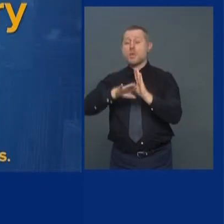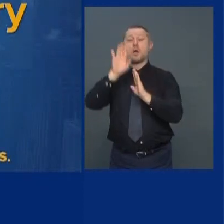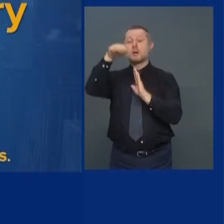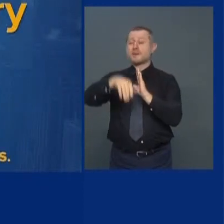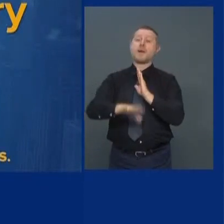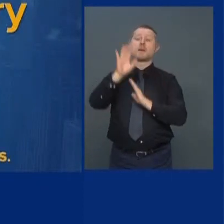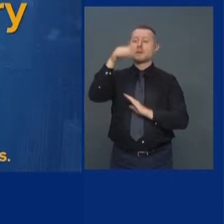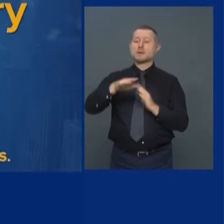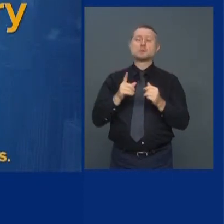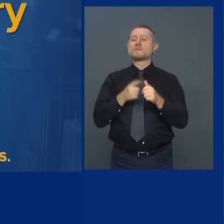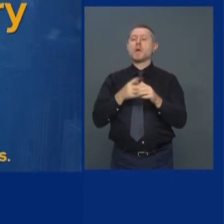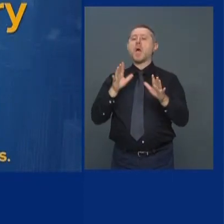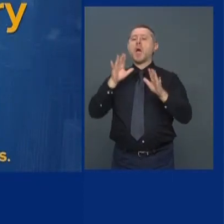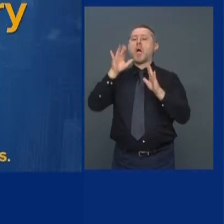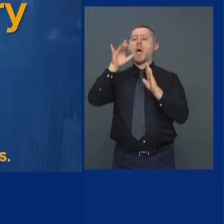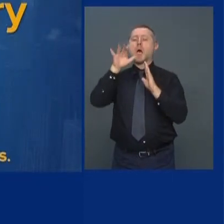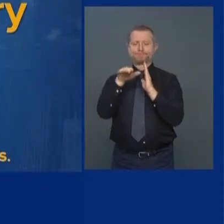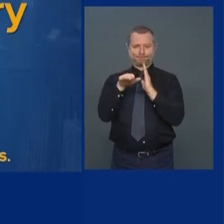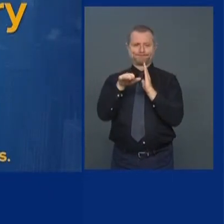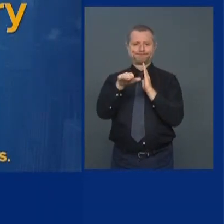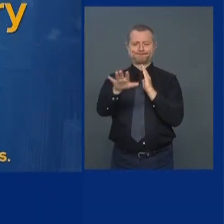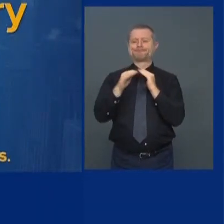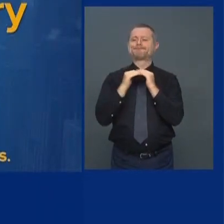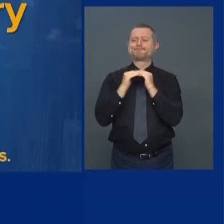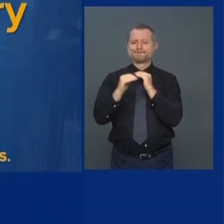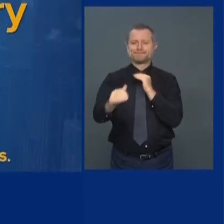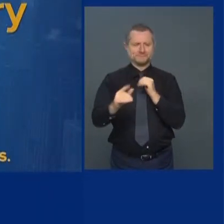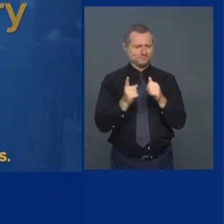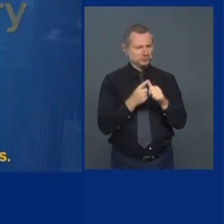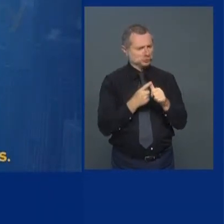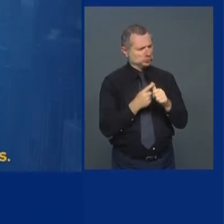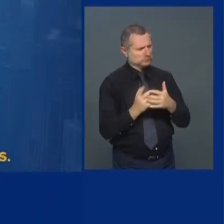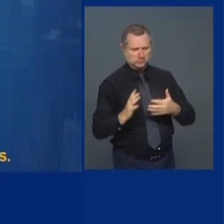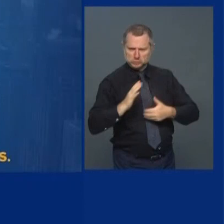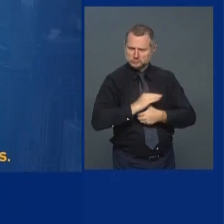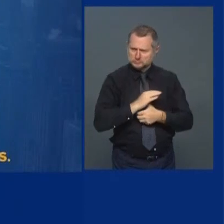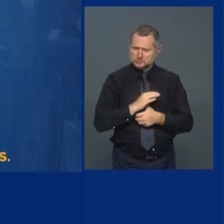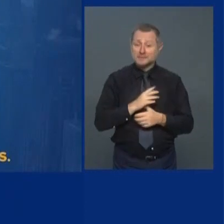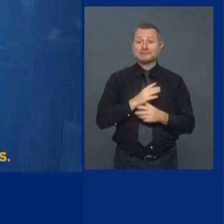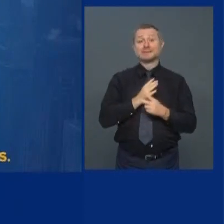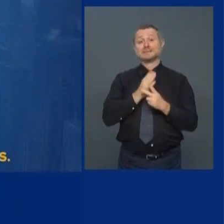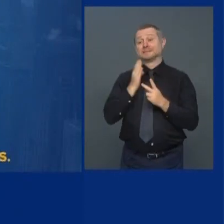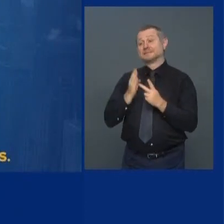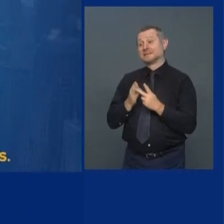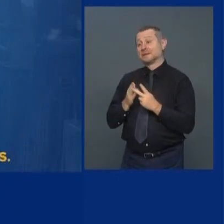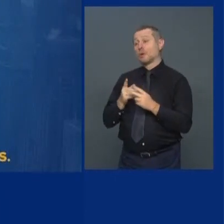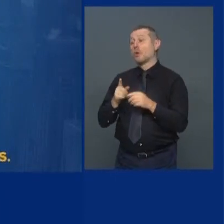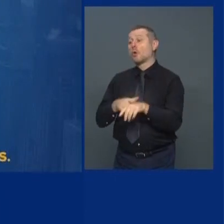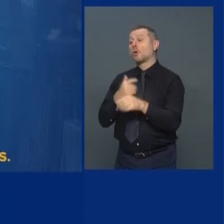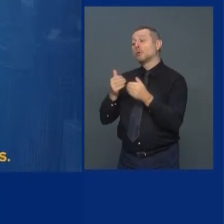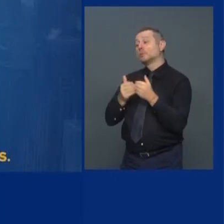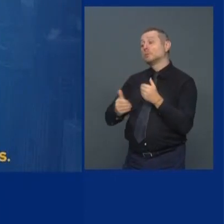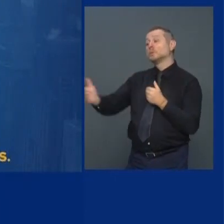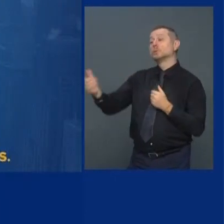STABILIZATION MEANS ALL THIS